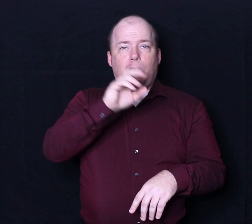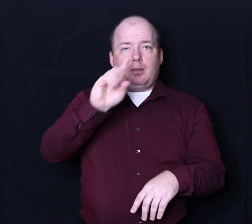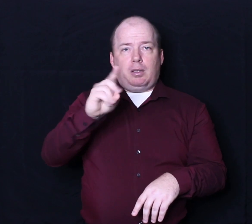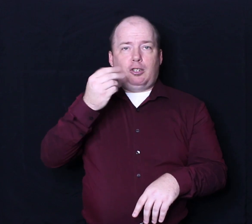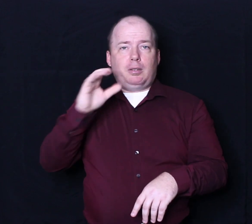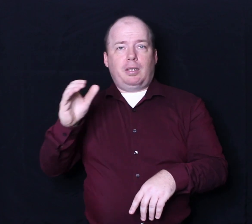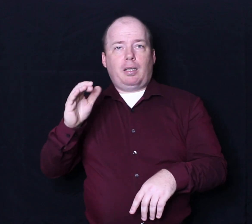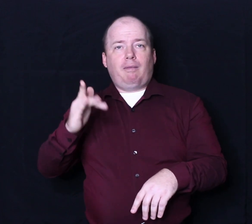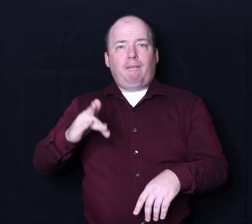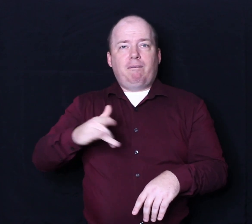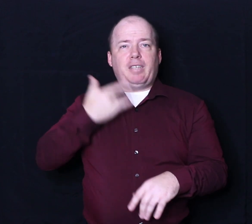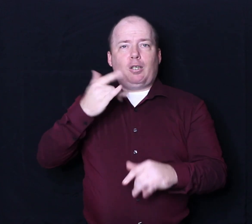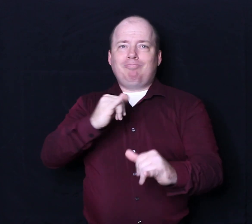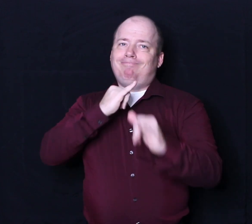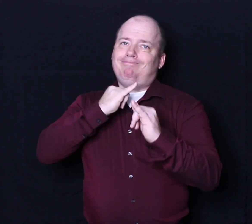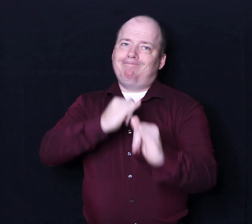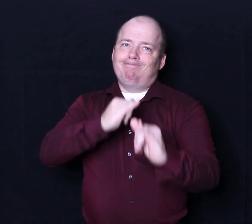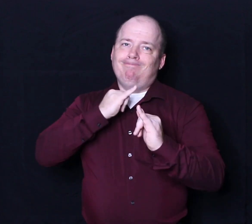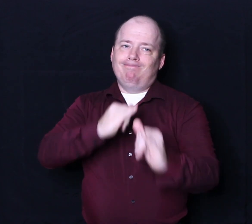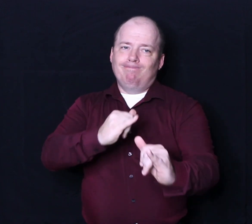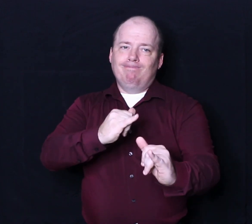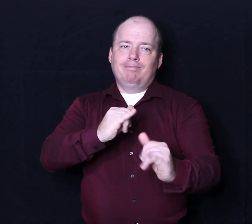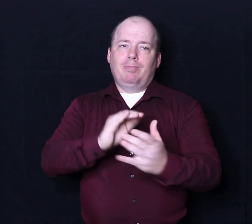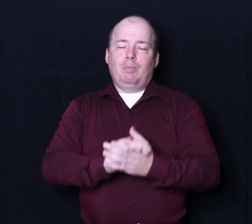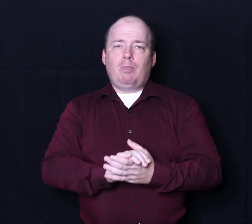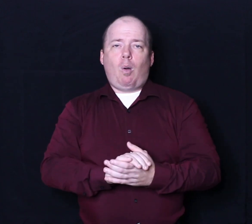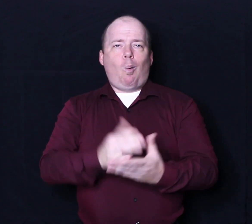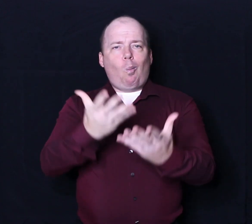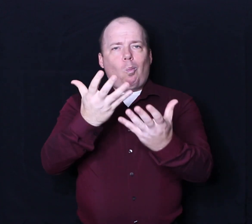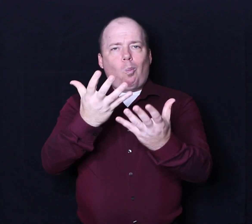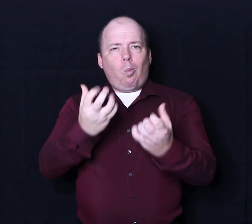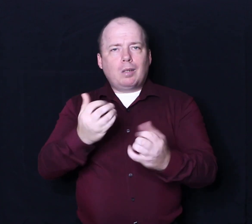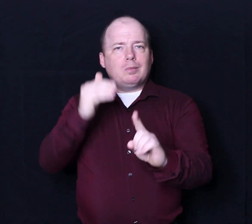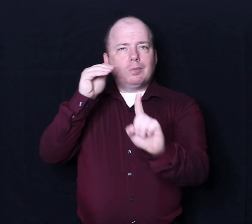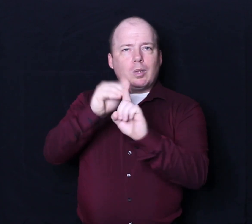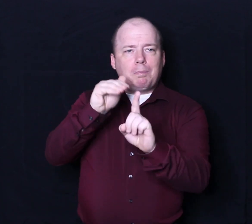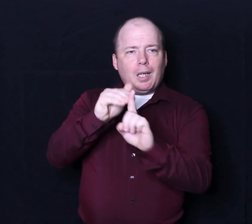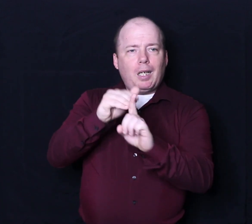DHHSC shares these same feelings and wanted to remind